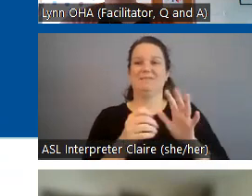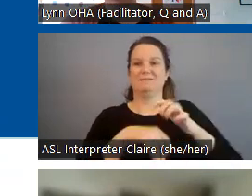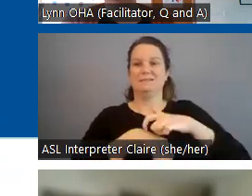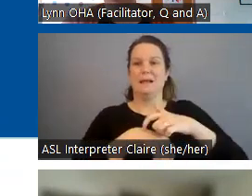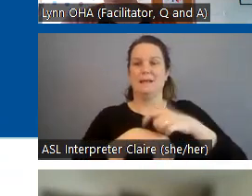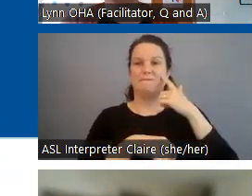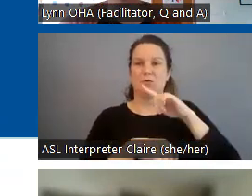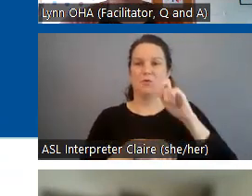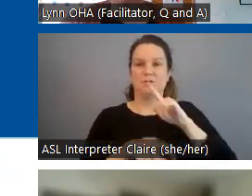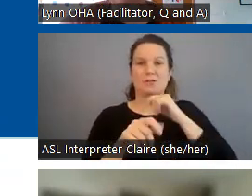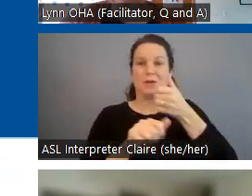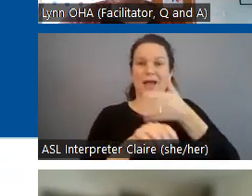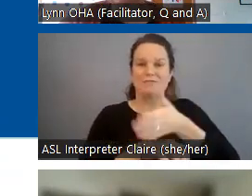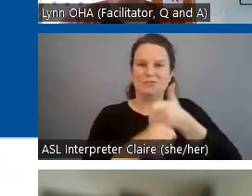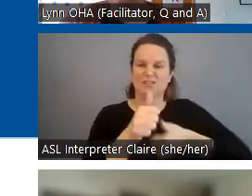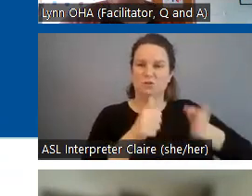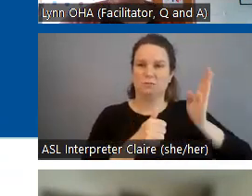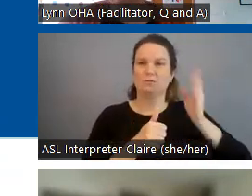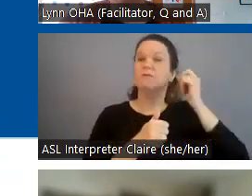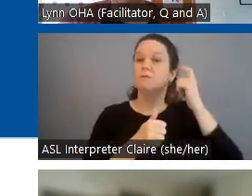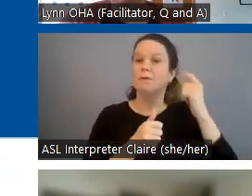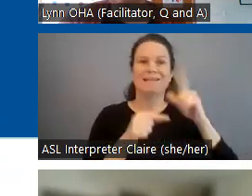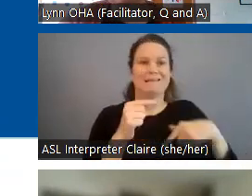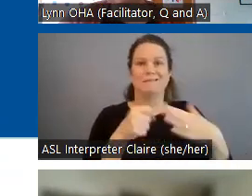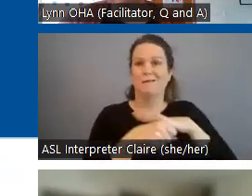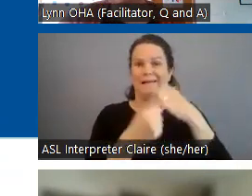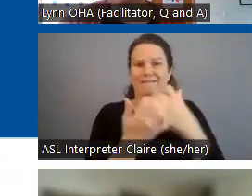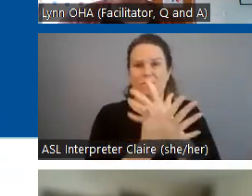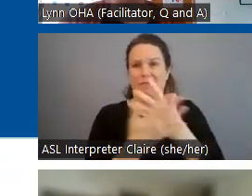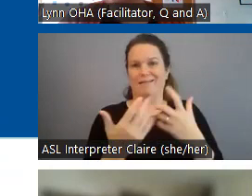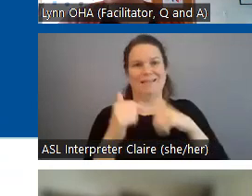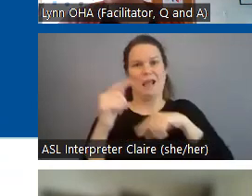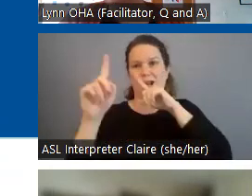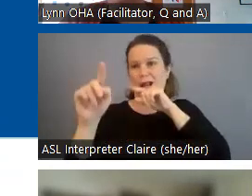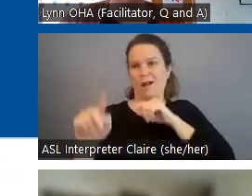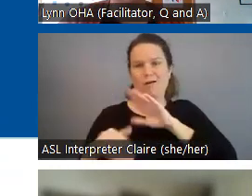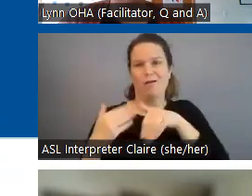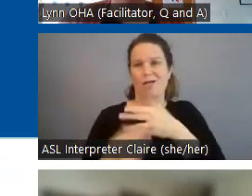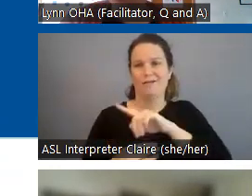presenter. We know we won't get to everything, nor be able to address